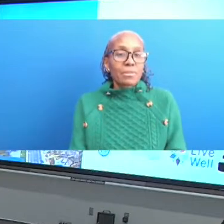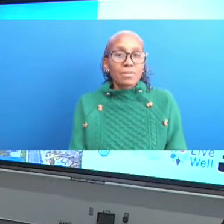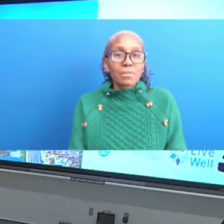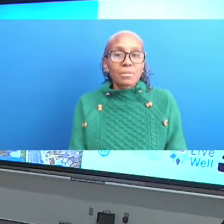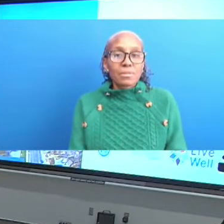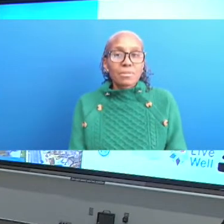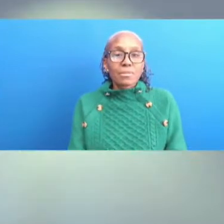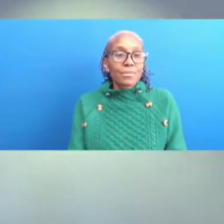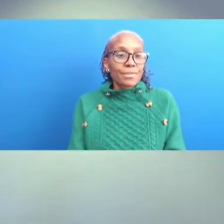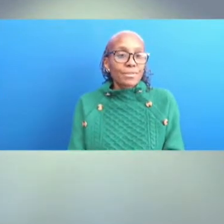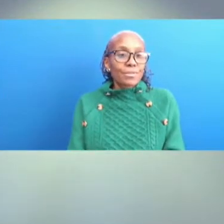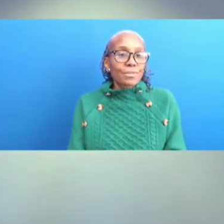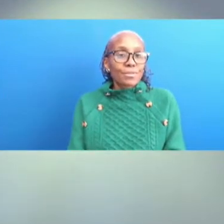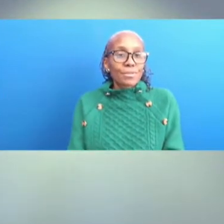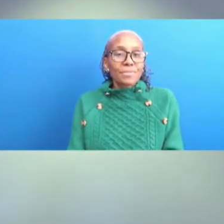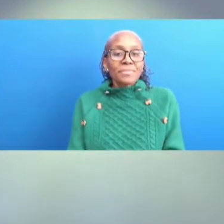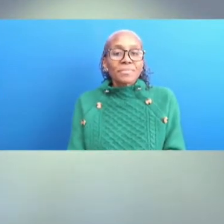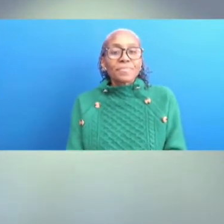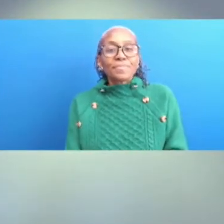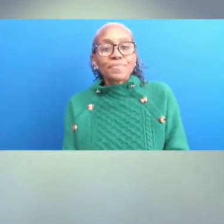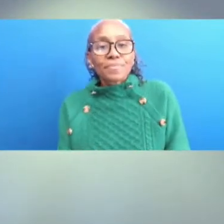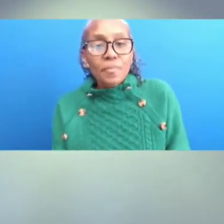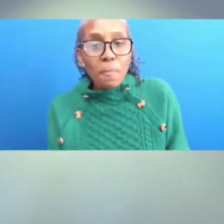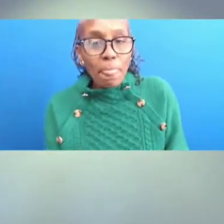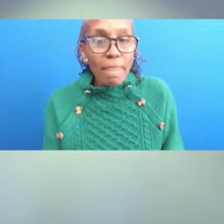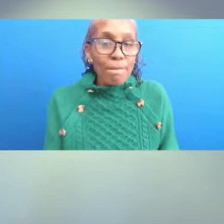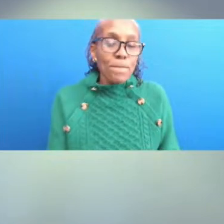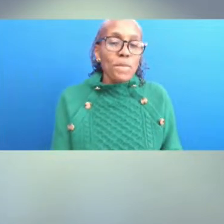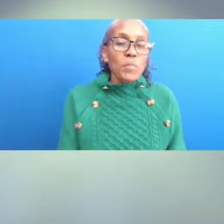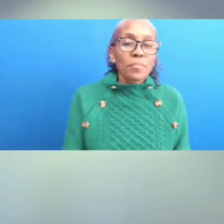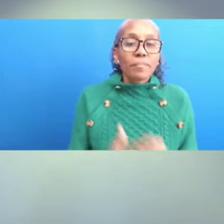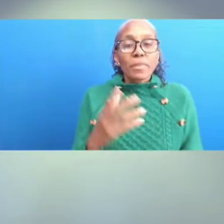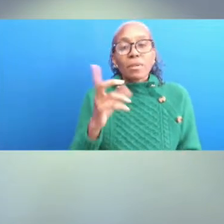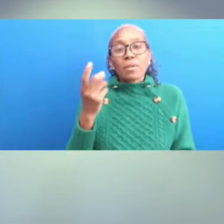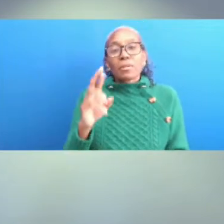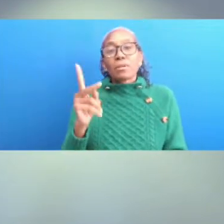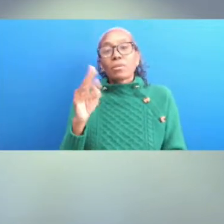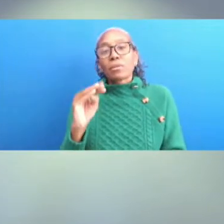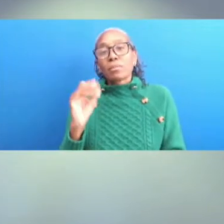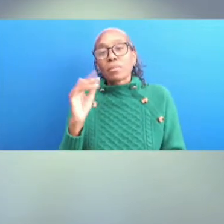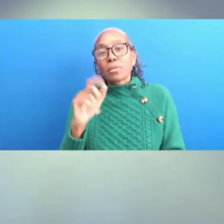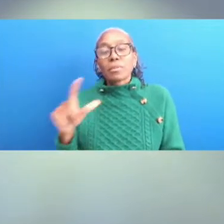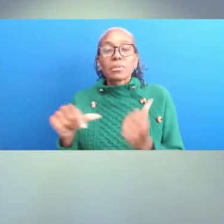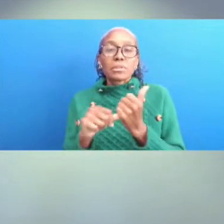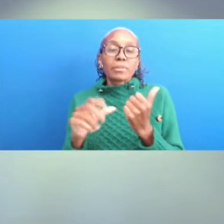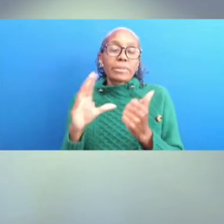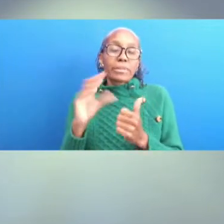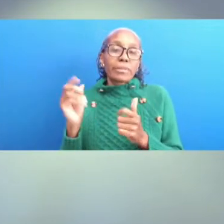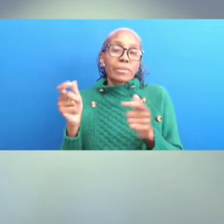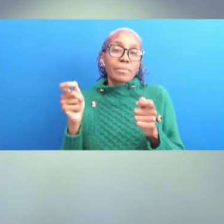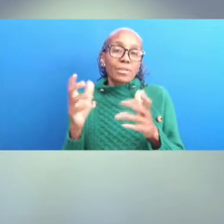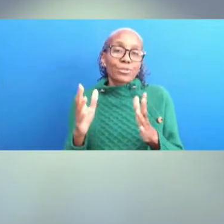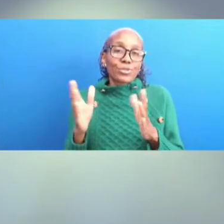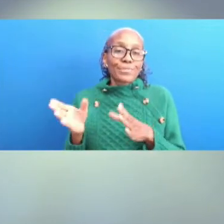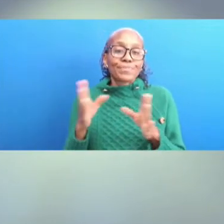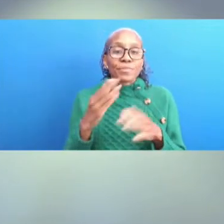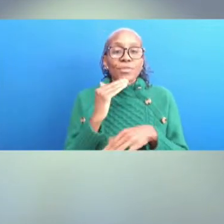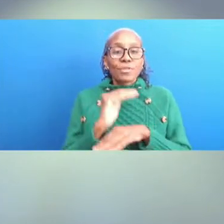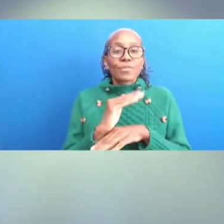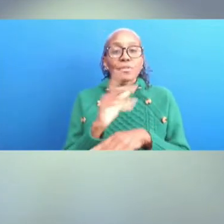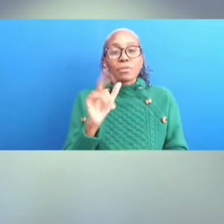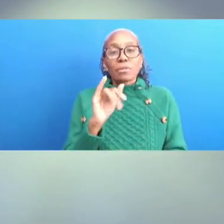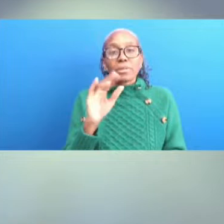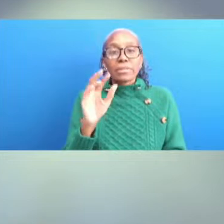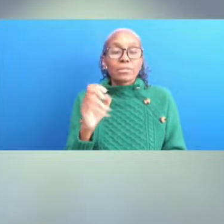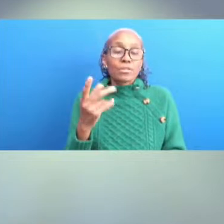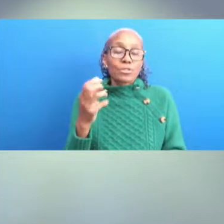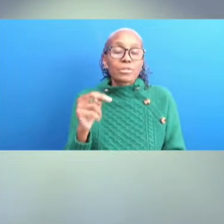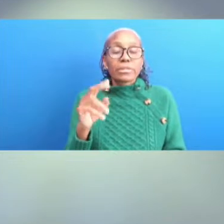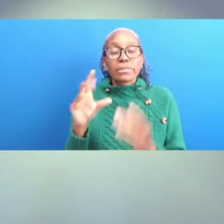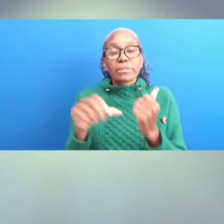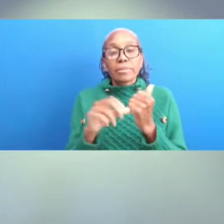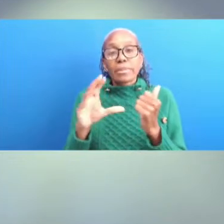WE'LL HEAR FROM THE EXECUTIVE